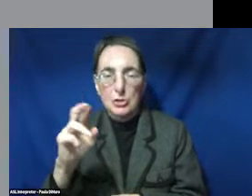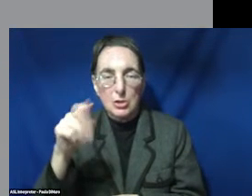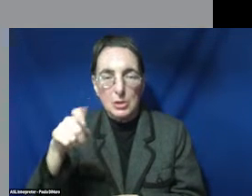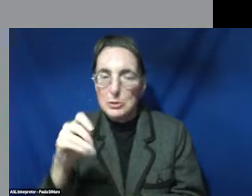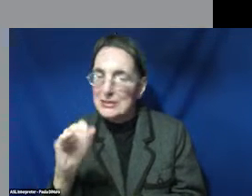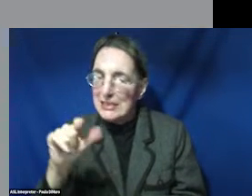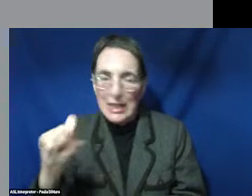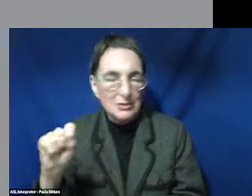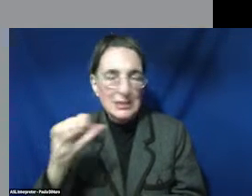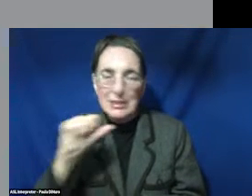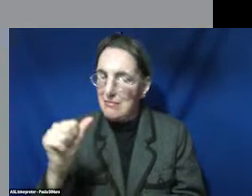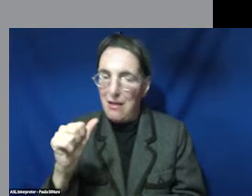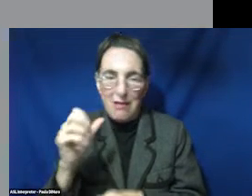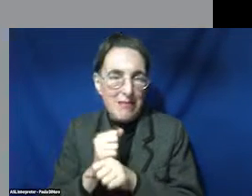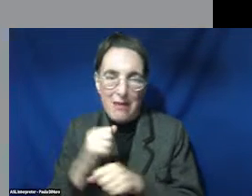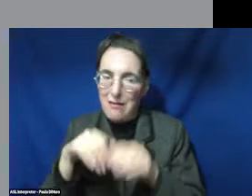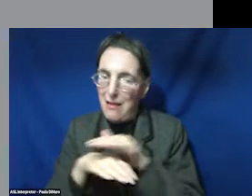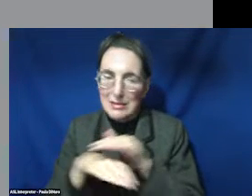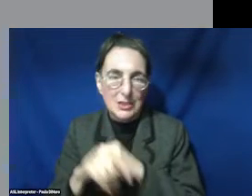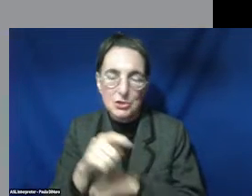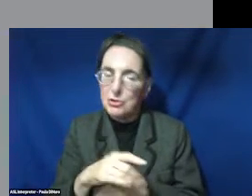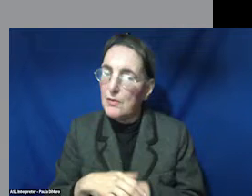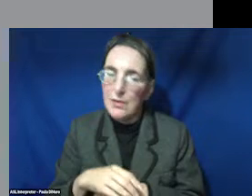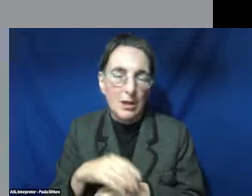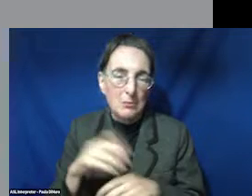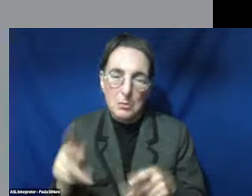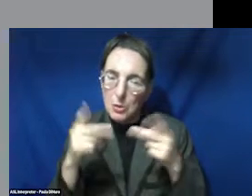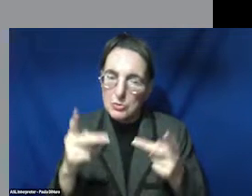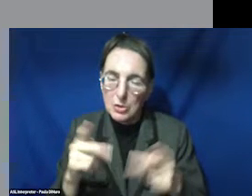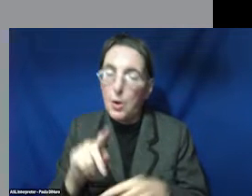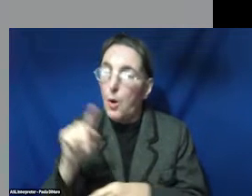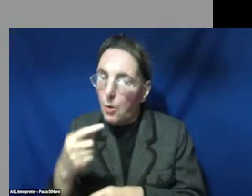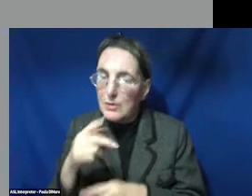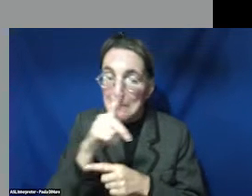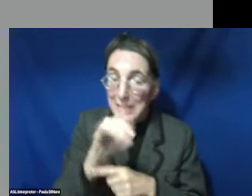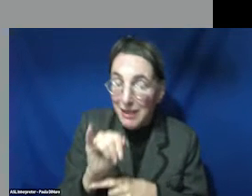So this is something just to keep in mind, only PIs and co-PIs have access to the proposal.